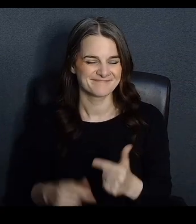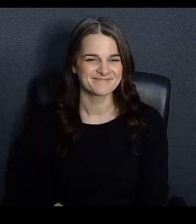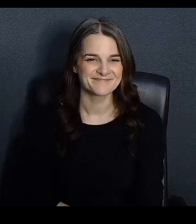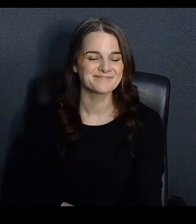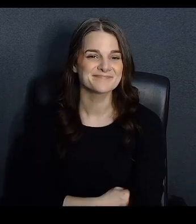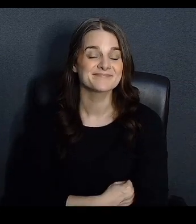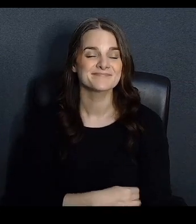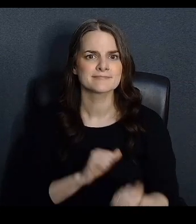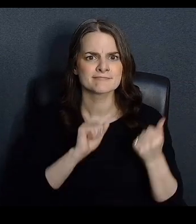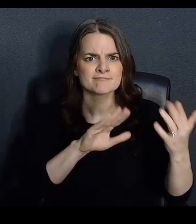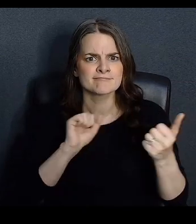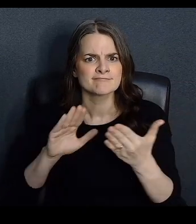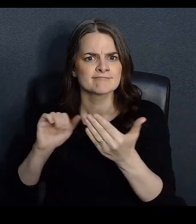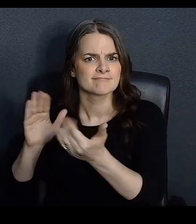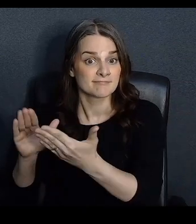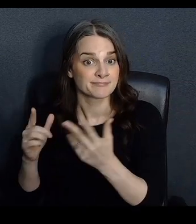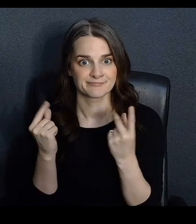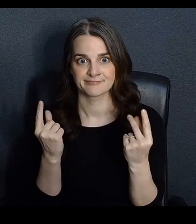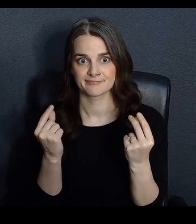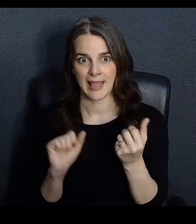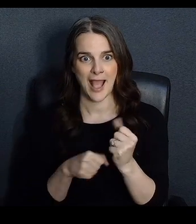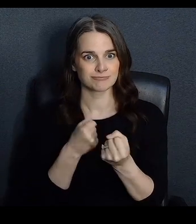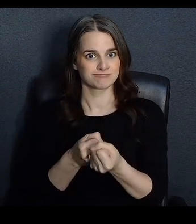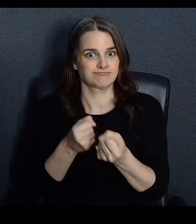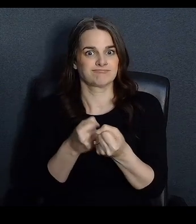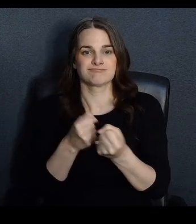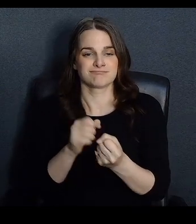Some strategies. How do we support executive function?